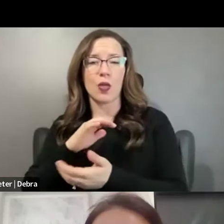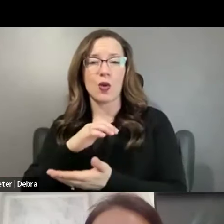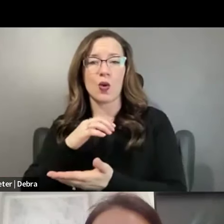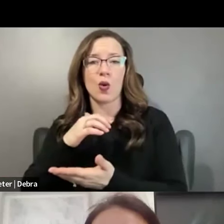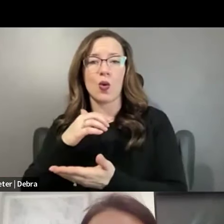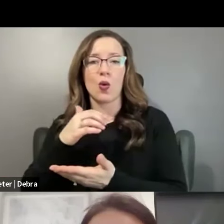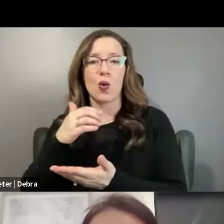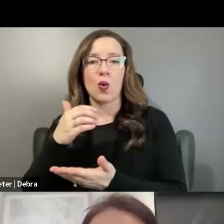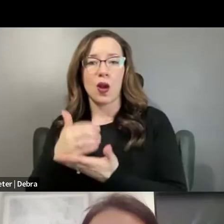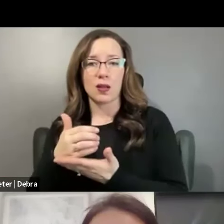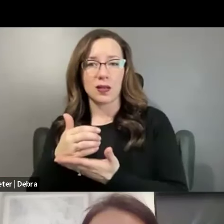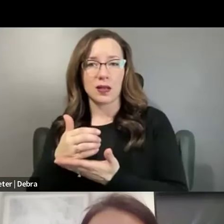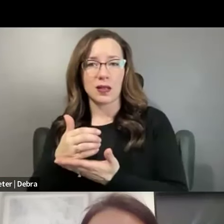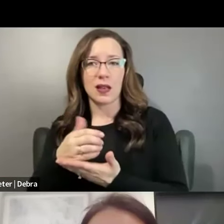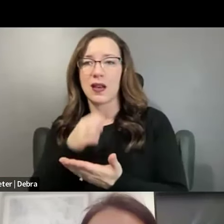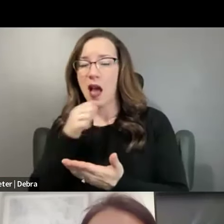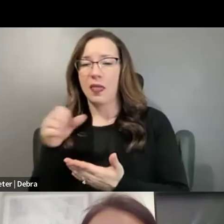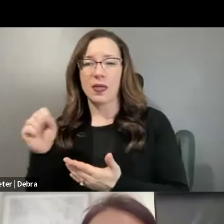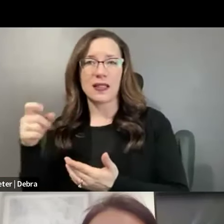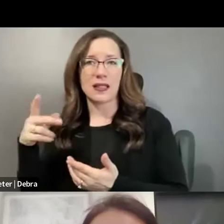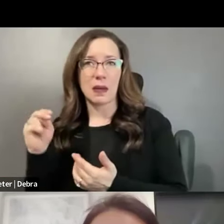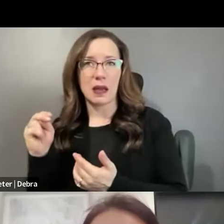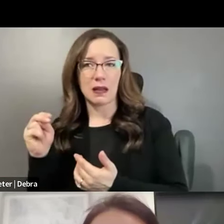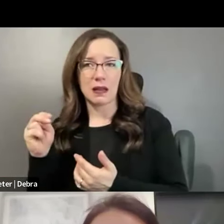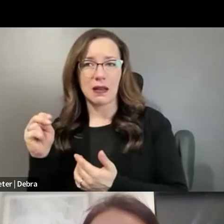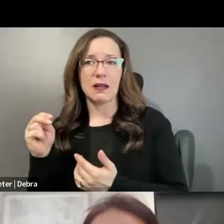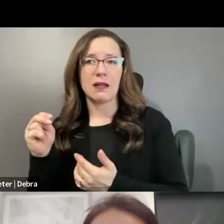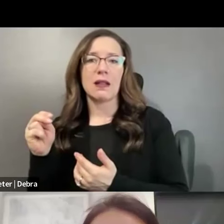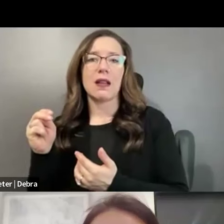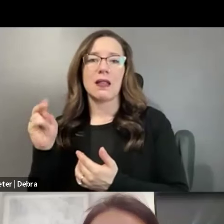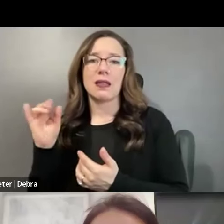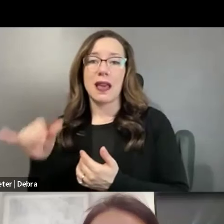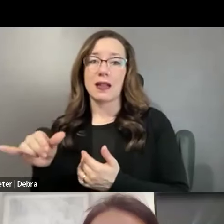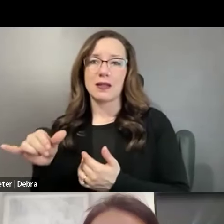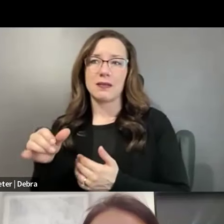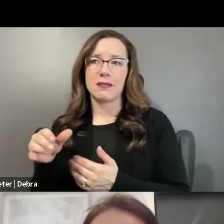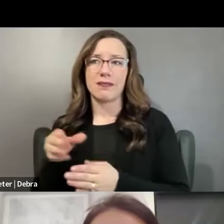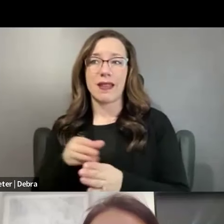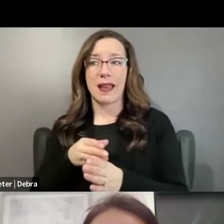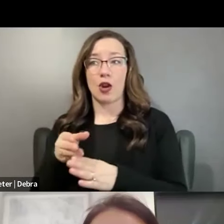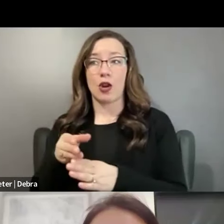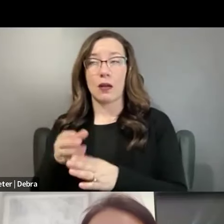not based on spend, definitely that is the area many companies are working on.